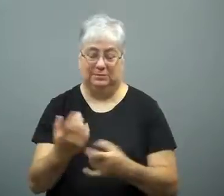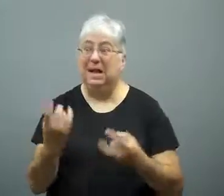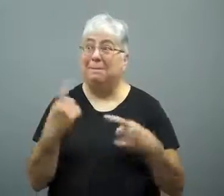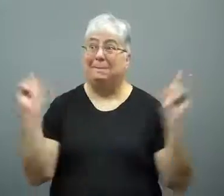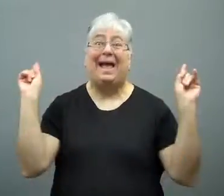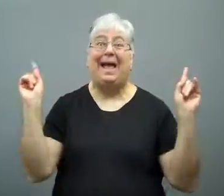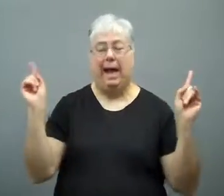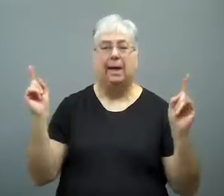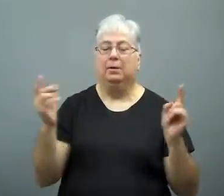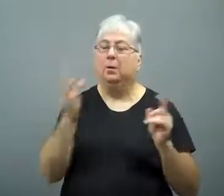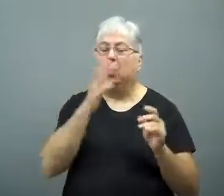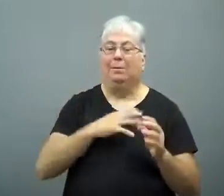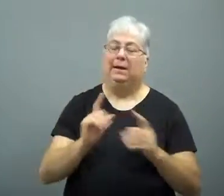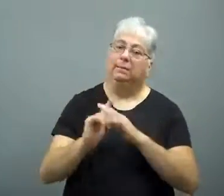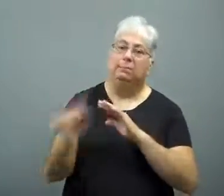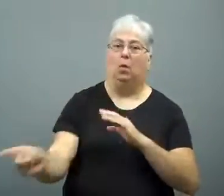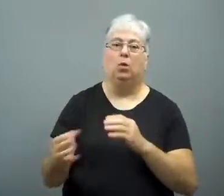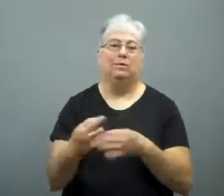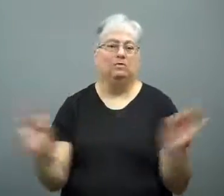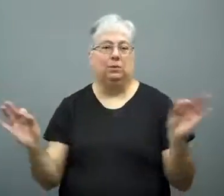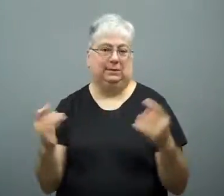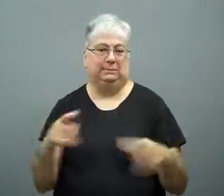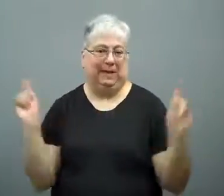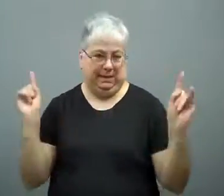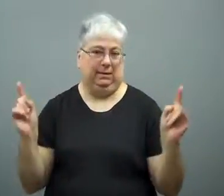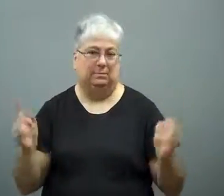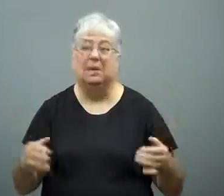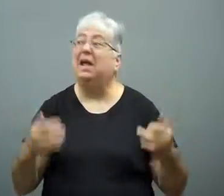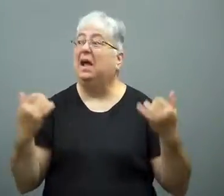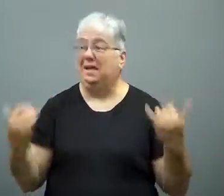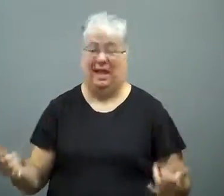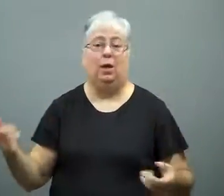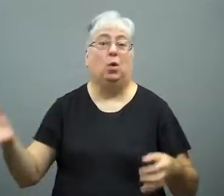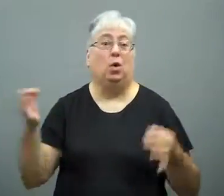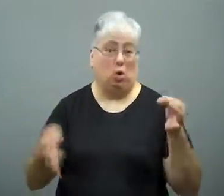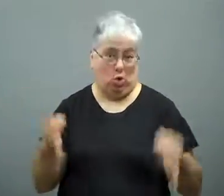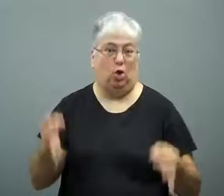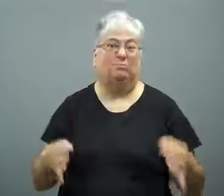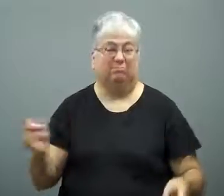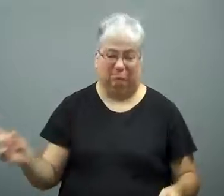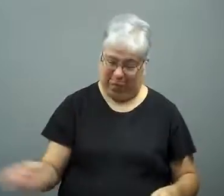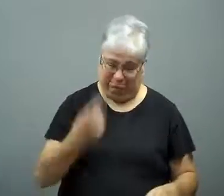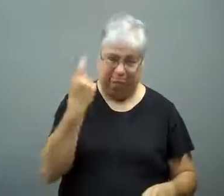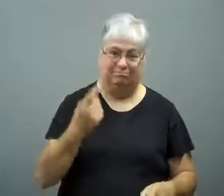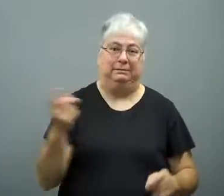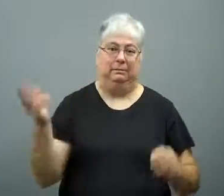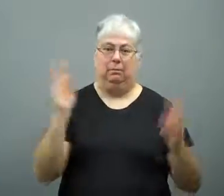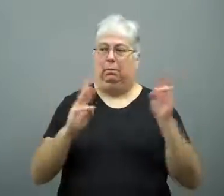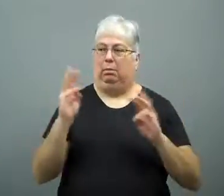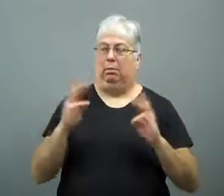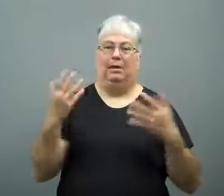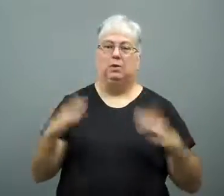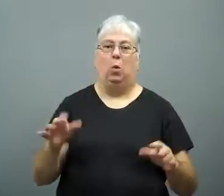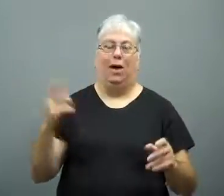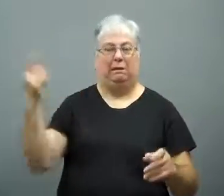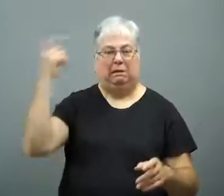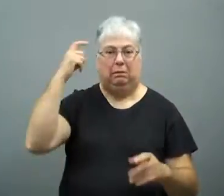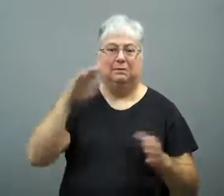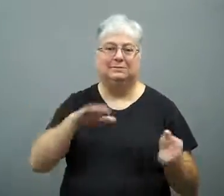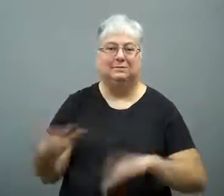They finally escaped to freedom.